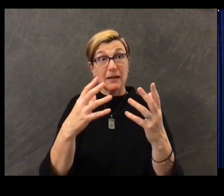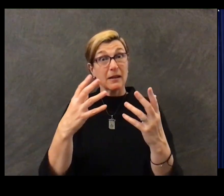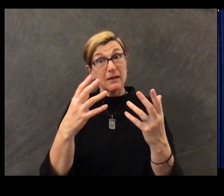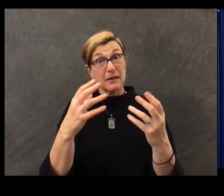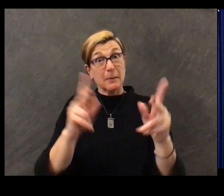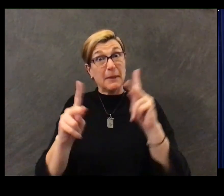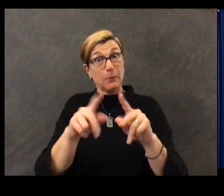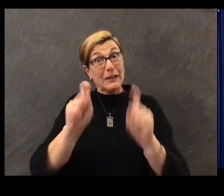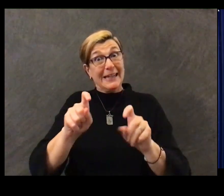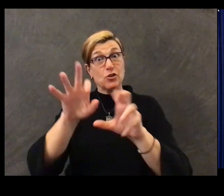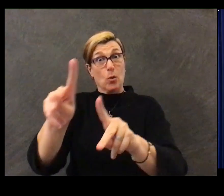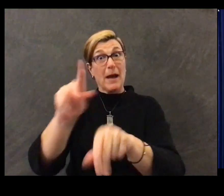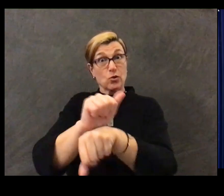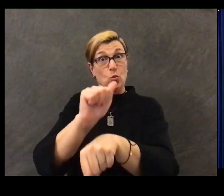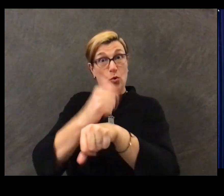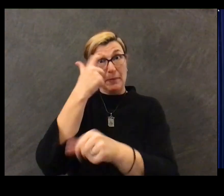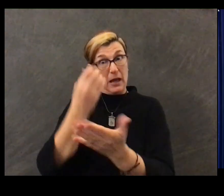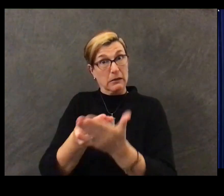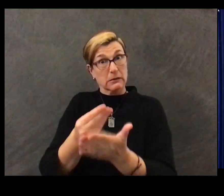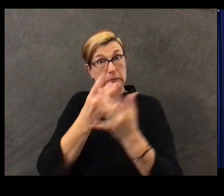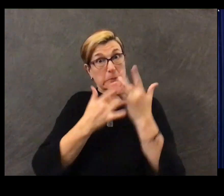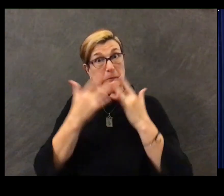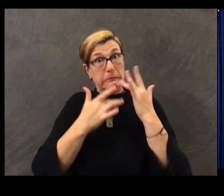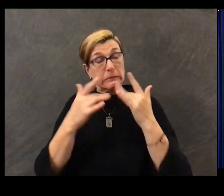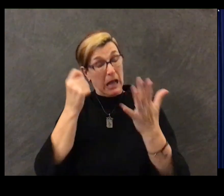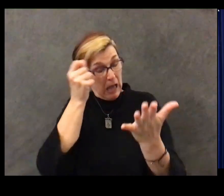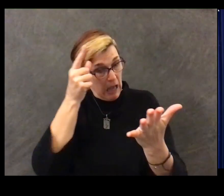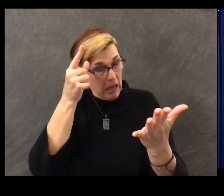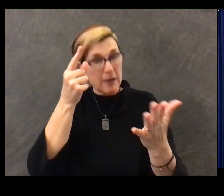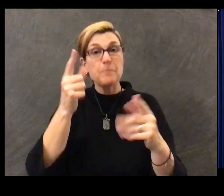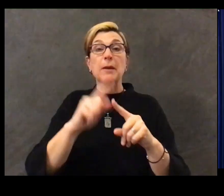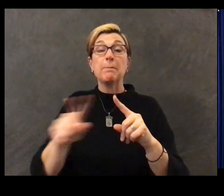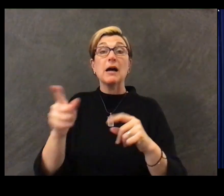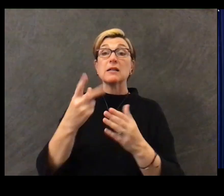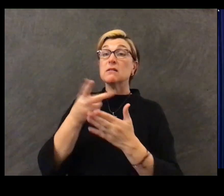pleaded early on weeks ago I plead with the American public with the governor's